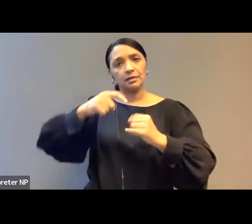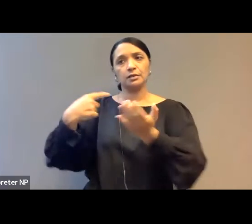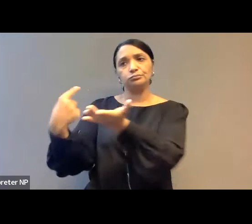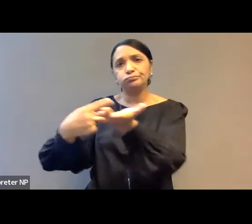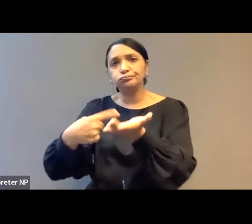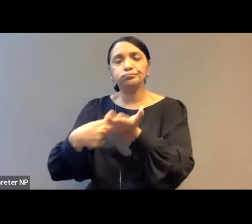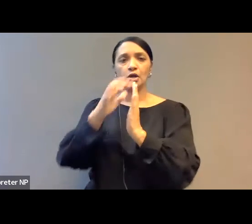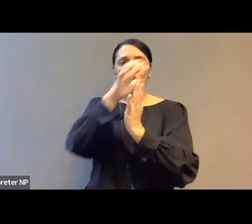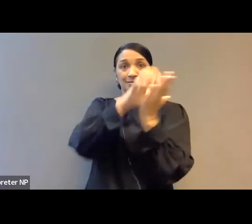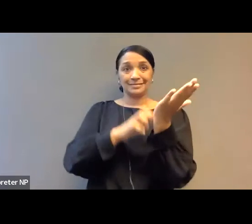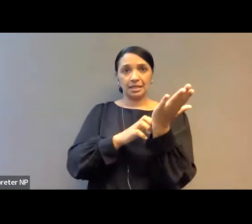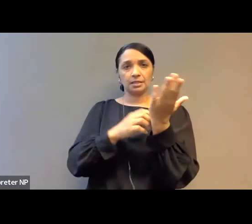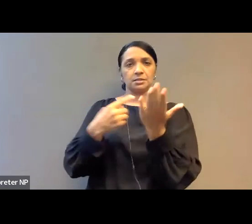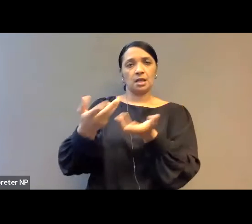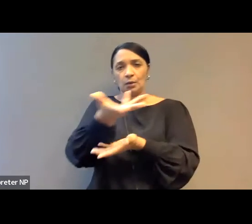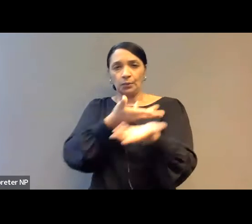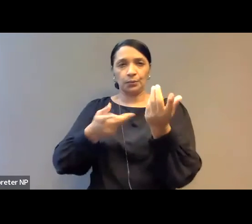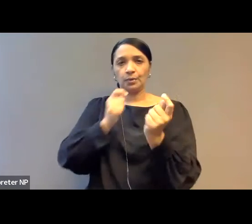What I told you now is the proposal in place,